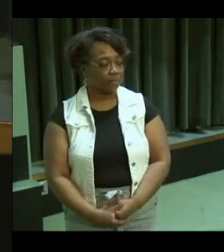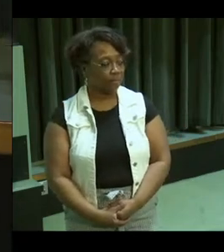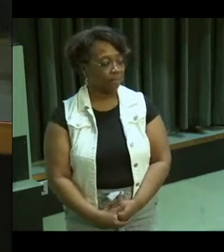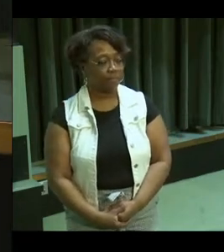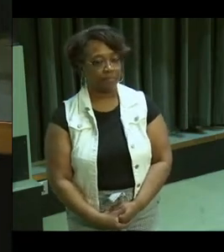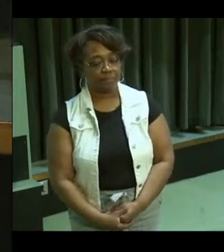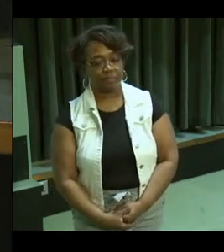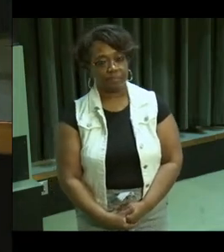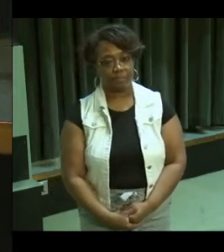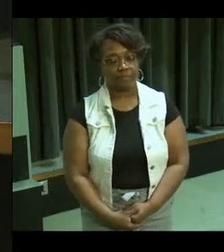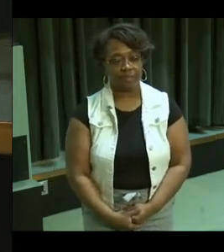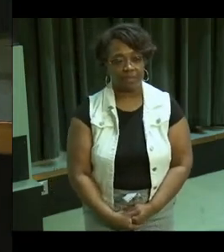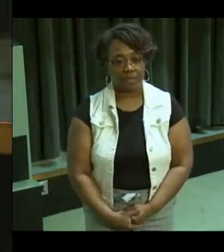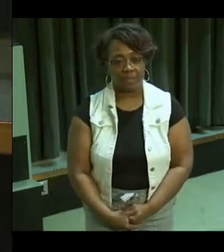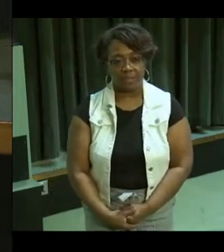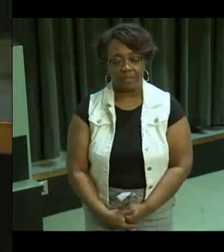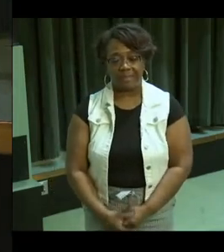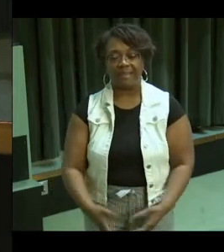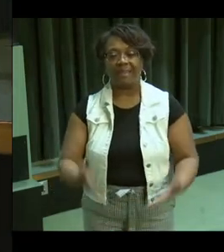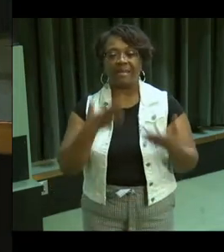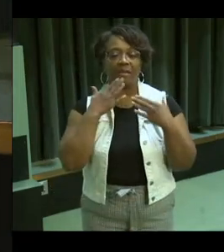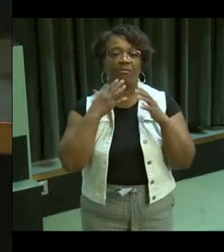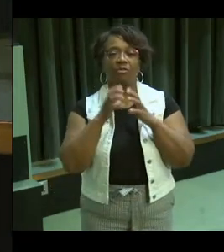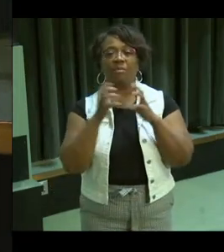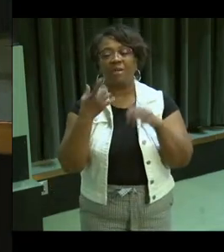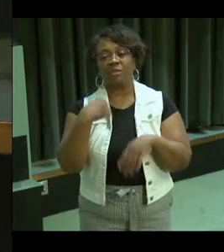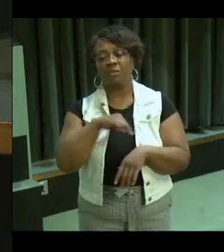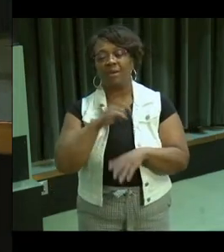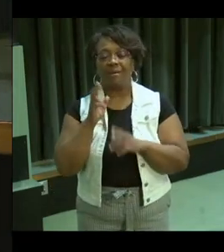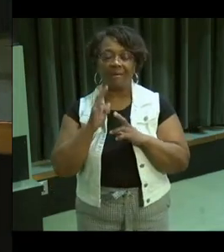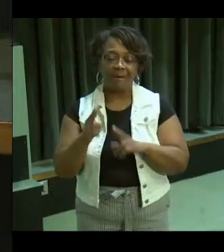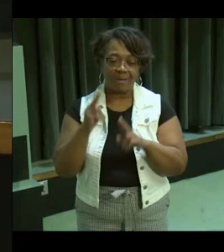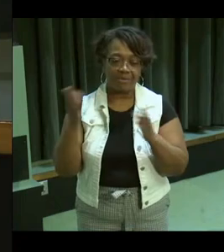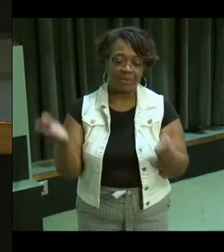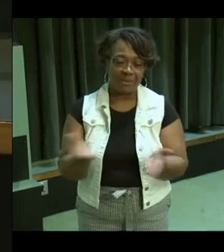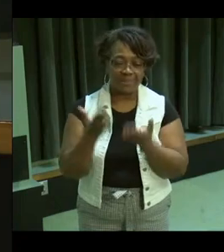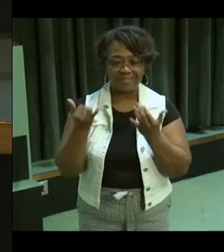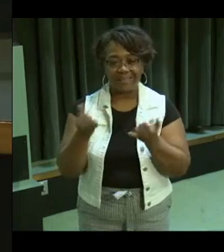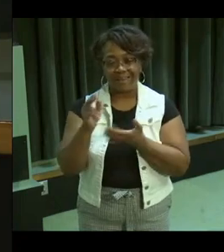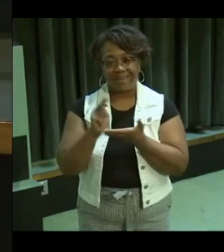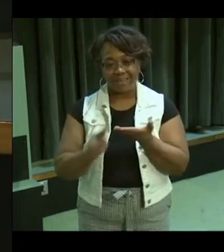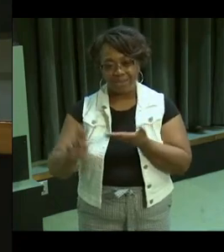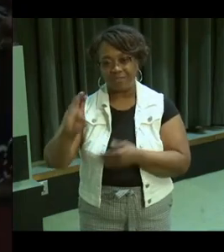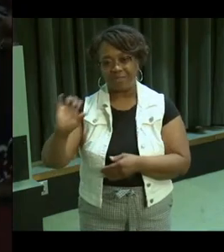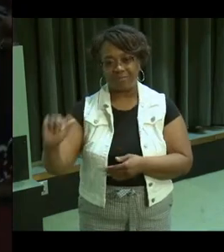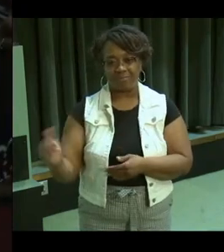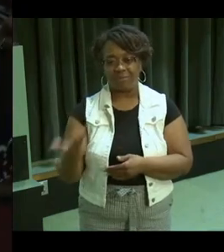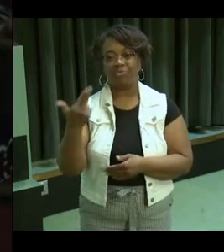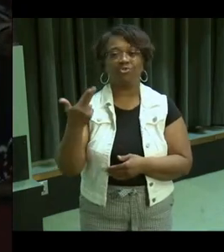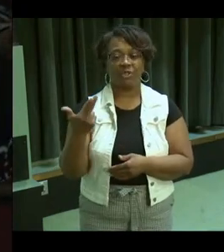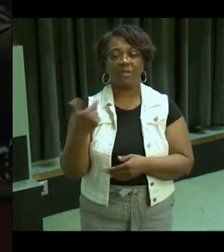Thank you so much, Miss Chavez. We are so honored to